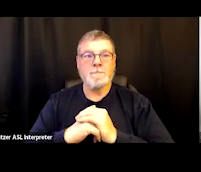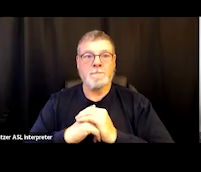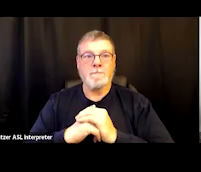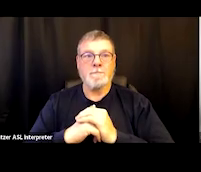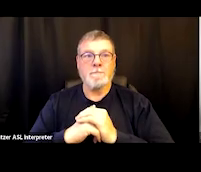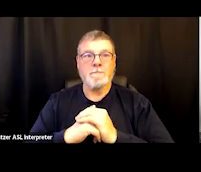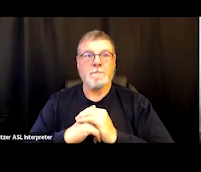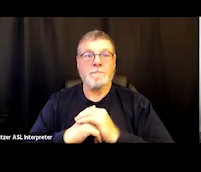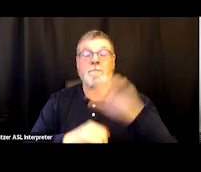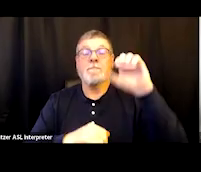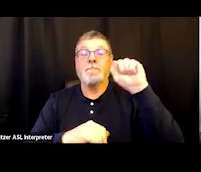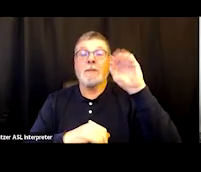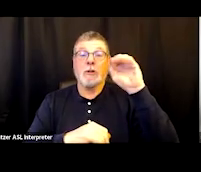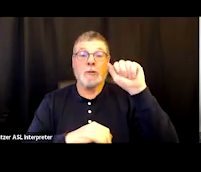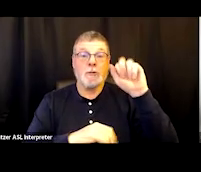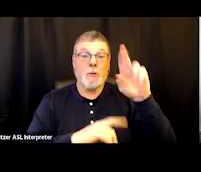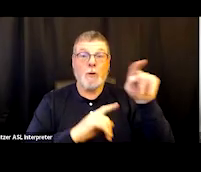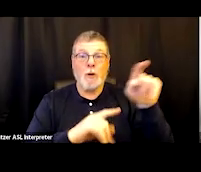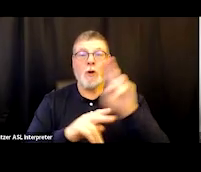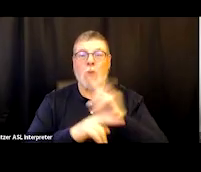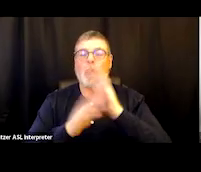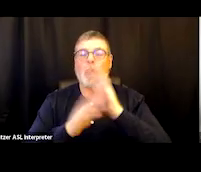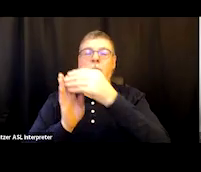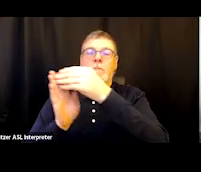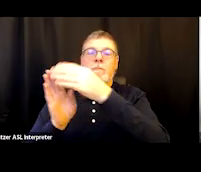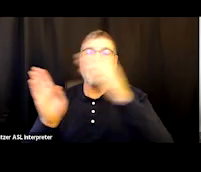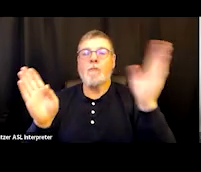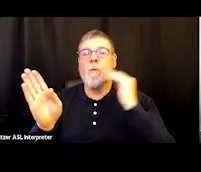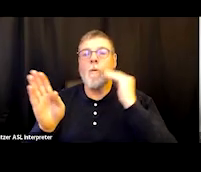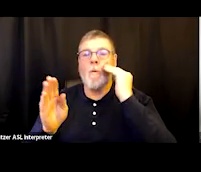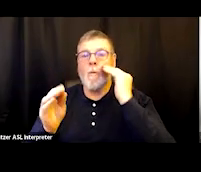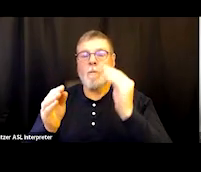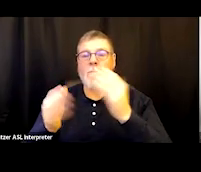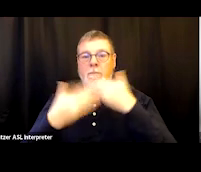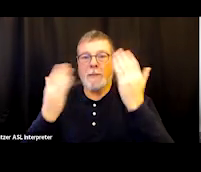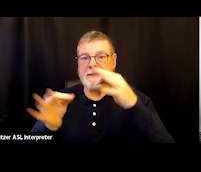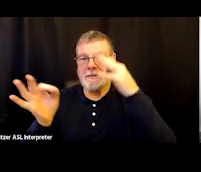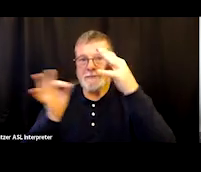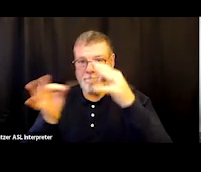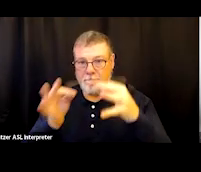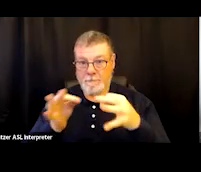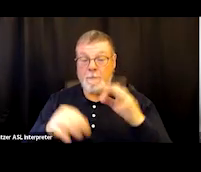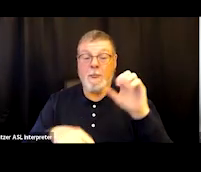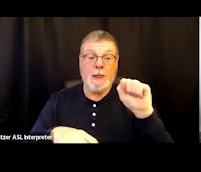The SOAR model uses a really broad definition of homelessness. So SOAR is intended to